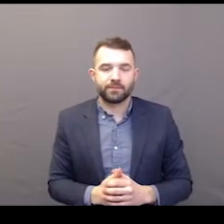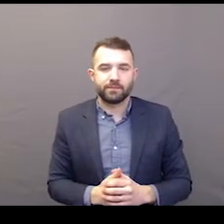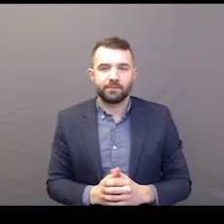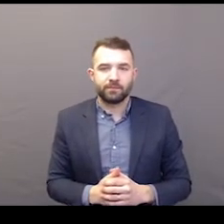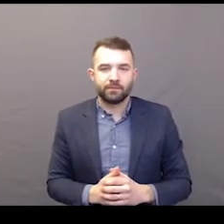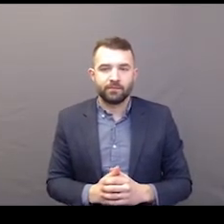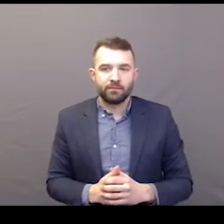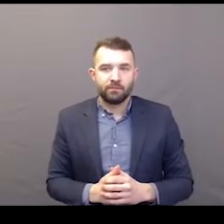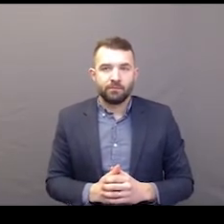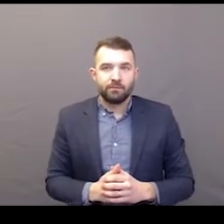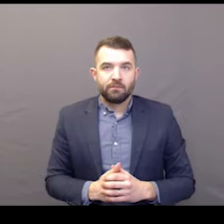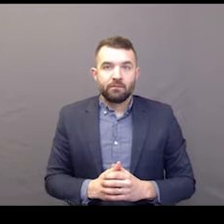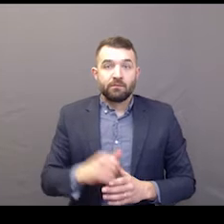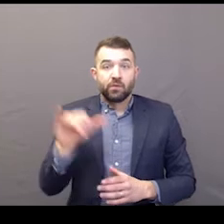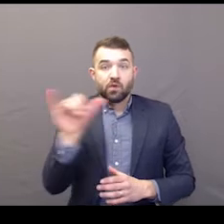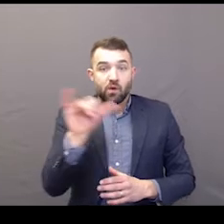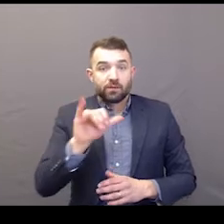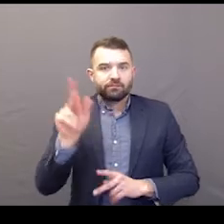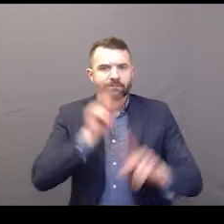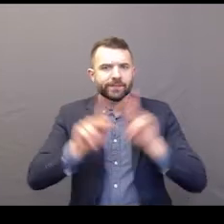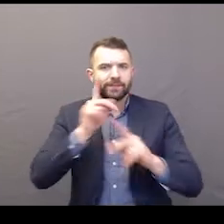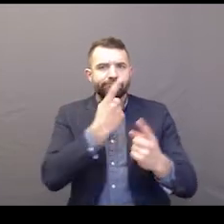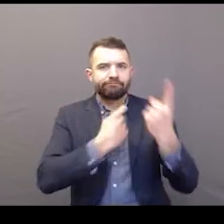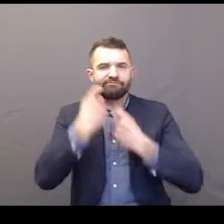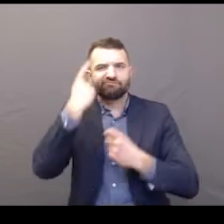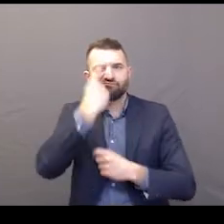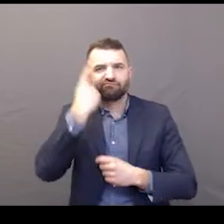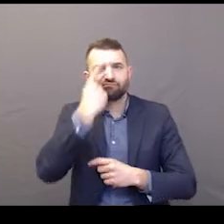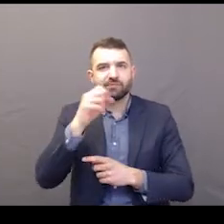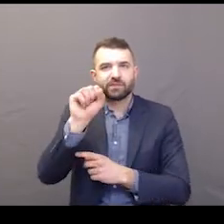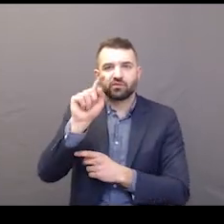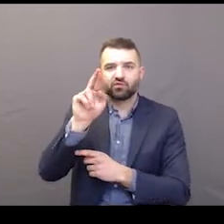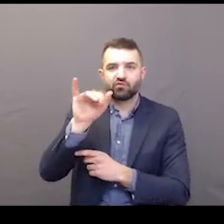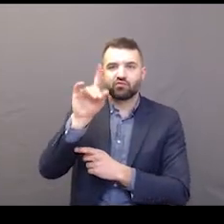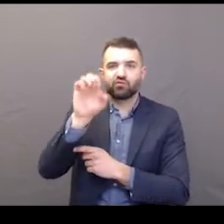You may also be wondering how Stride BRT will integrate with services from other agencies.